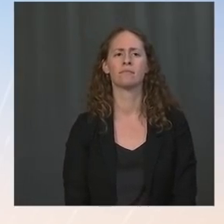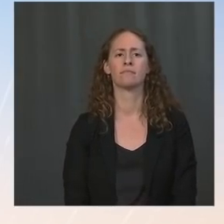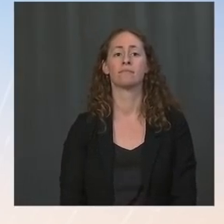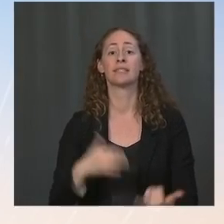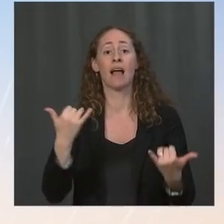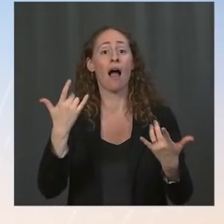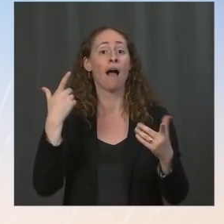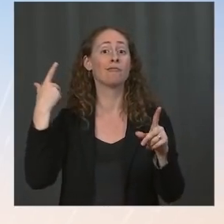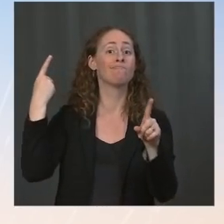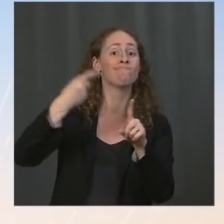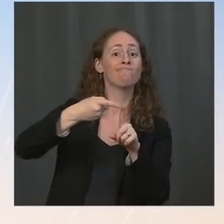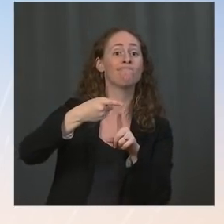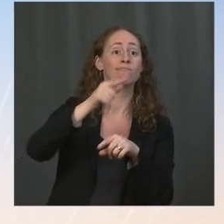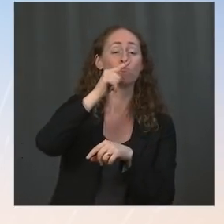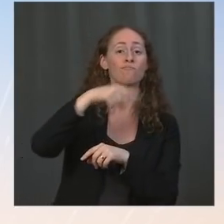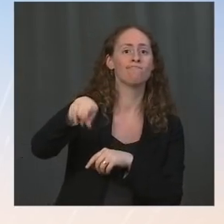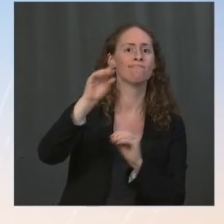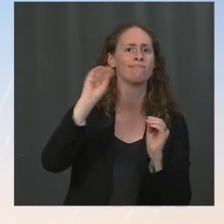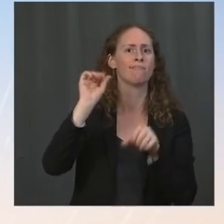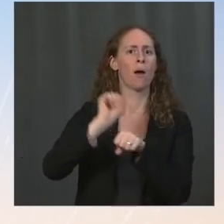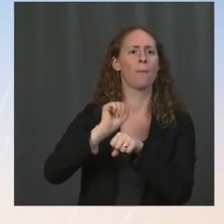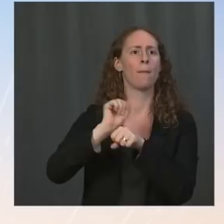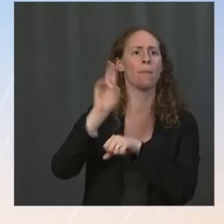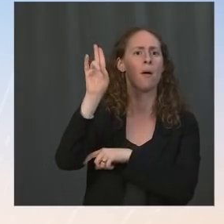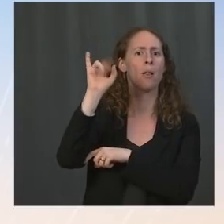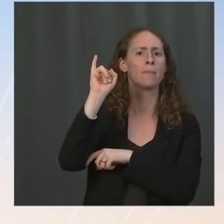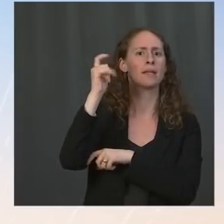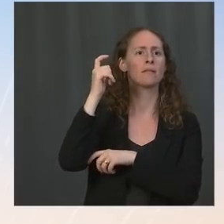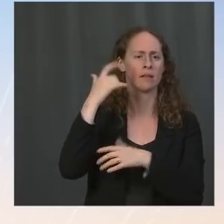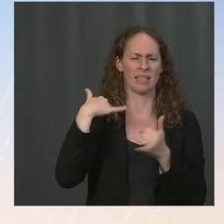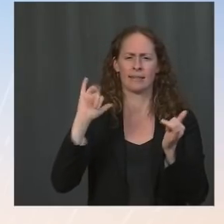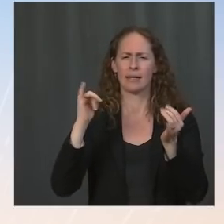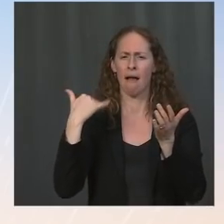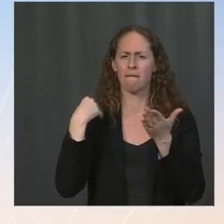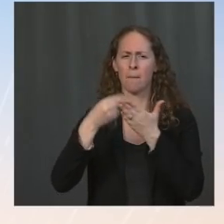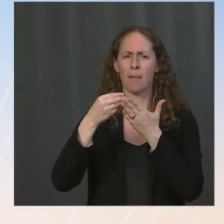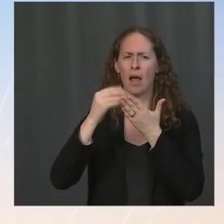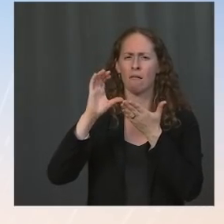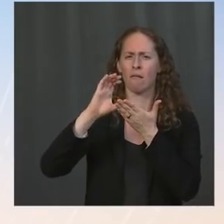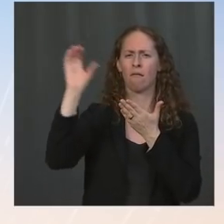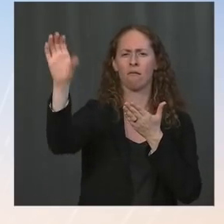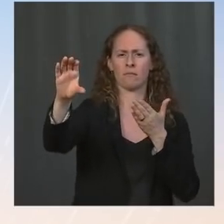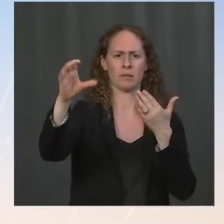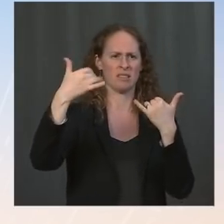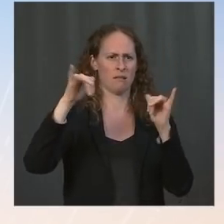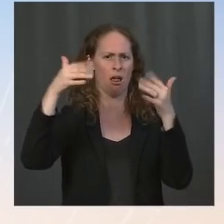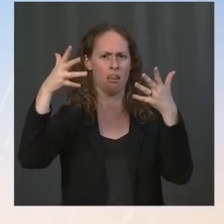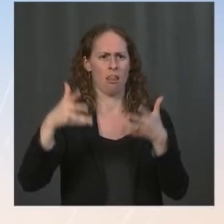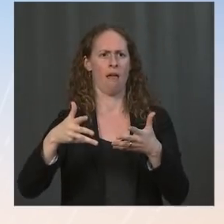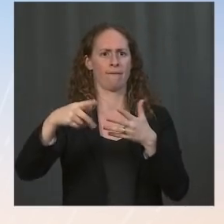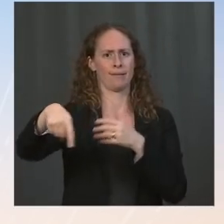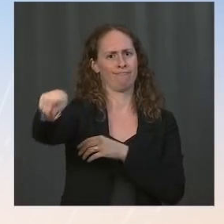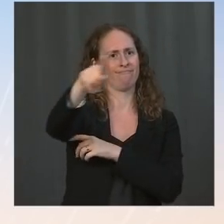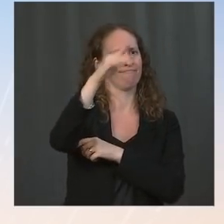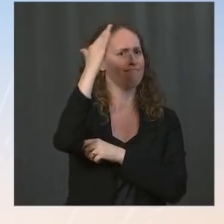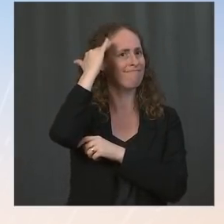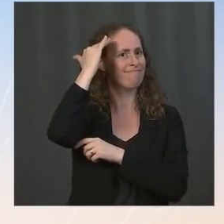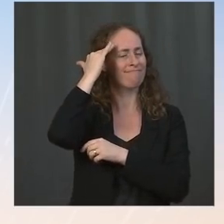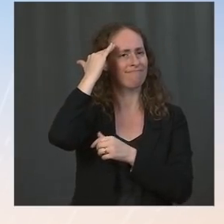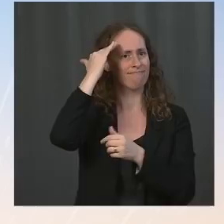that continues to go out to people across the country -- which you are very familiar with and know well -- whether, it's the Child Tax Credit or additional funding